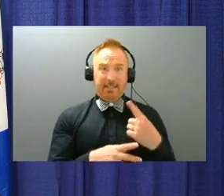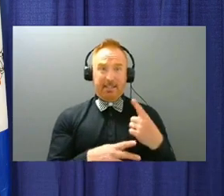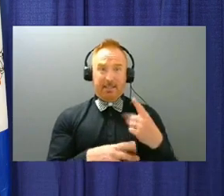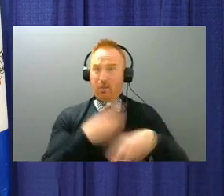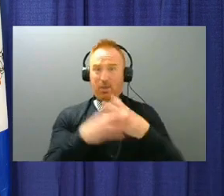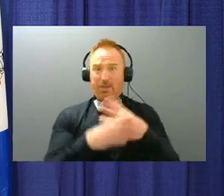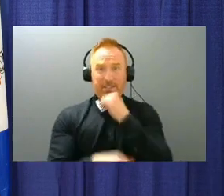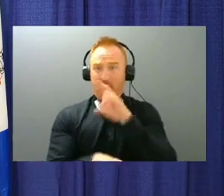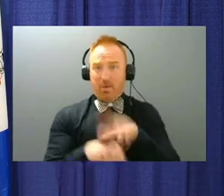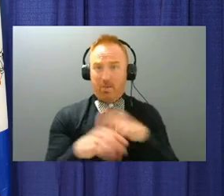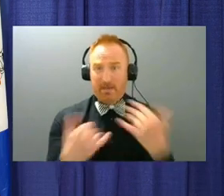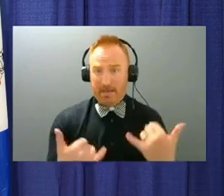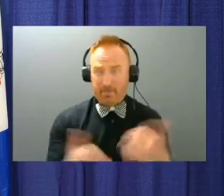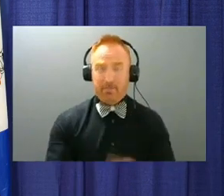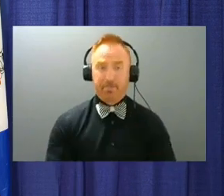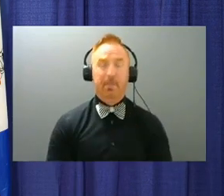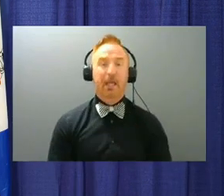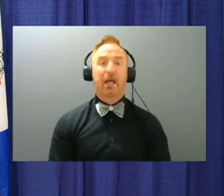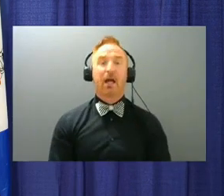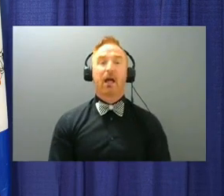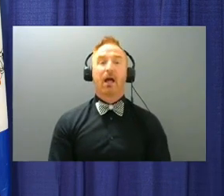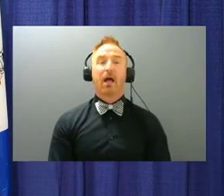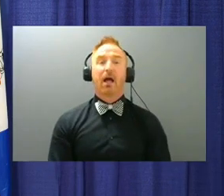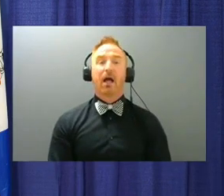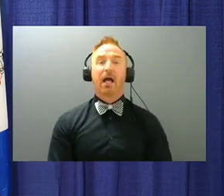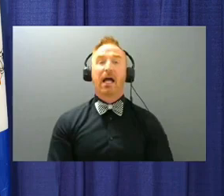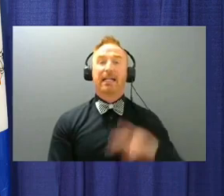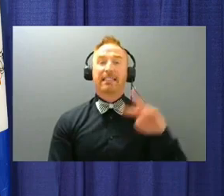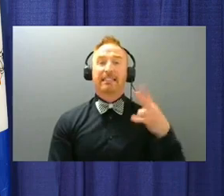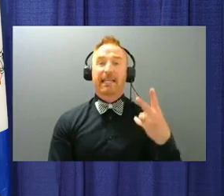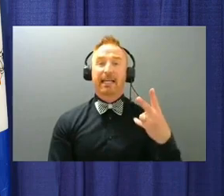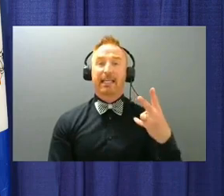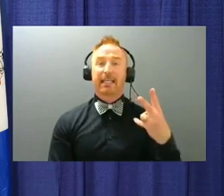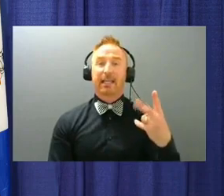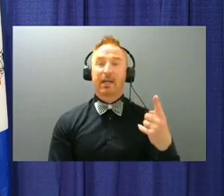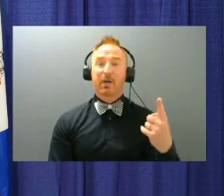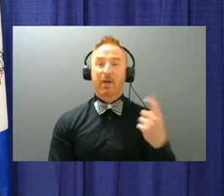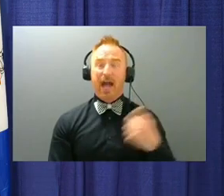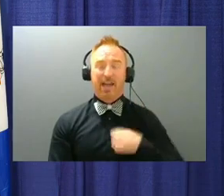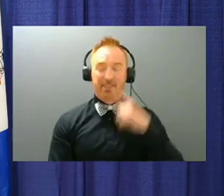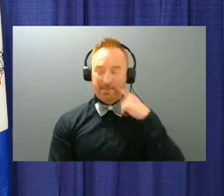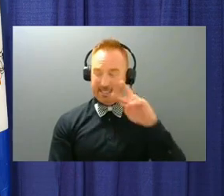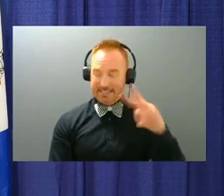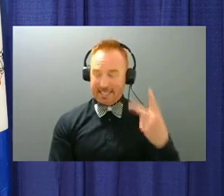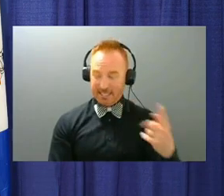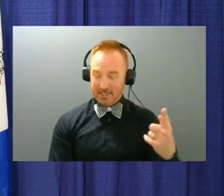Follow up? Reporter: I'm going to have